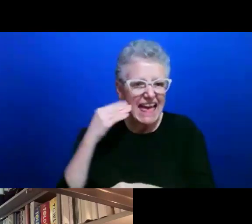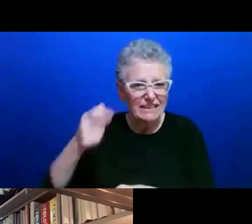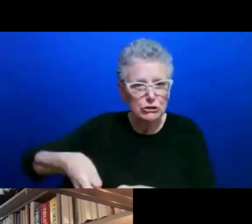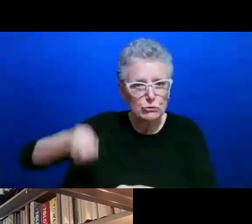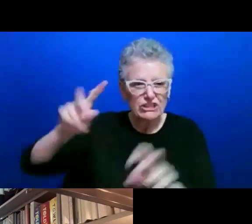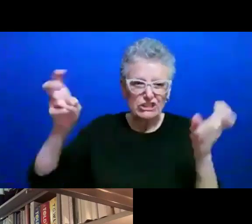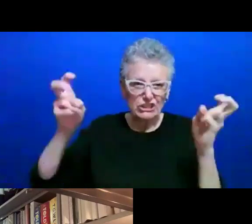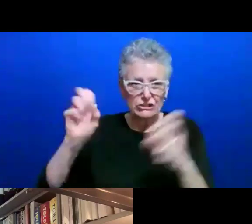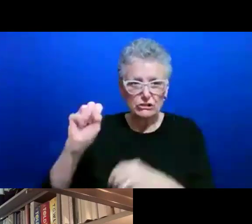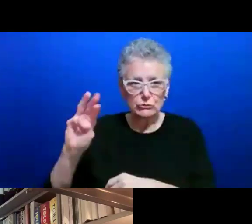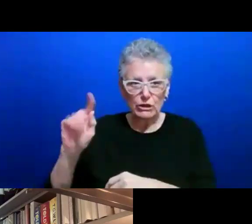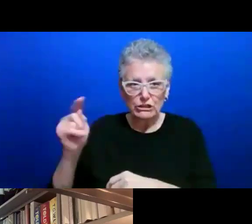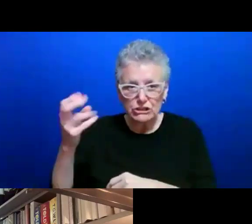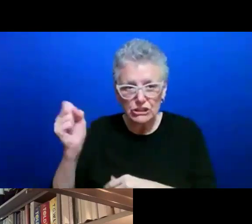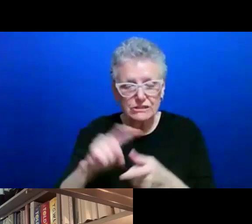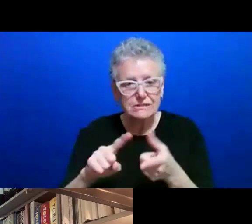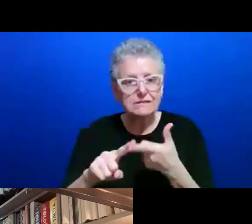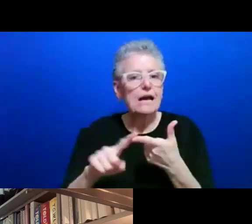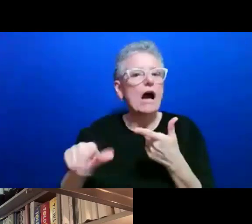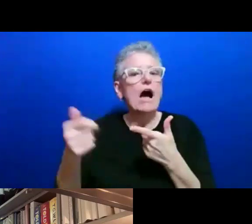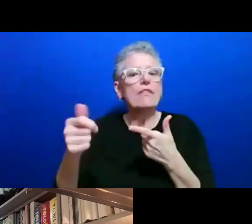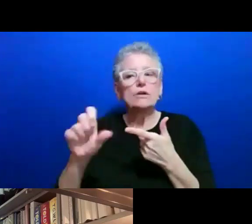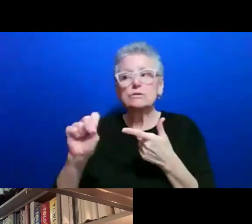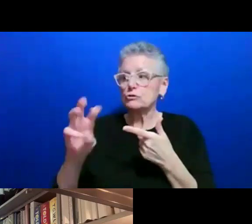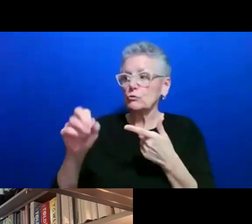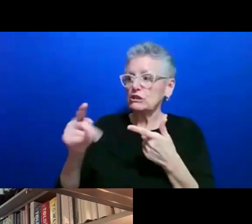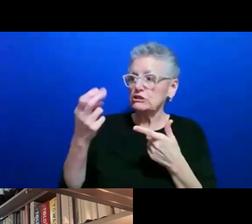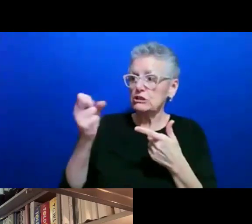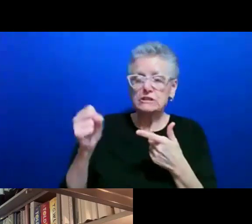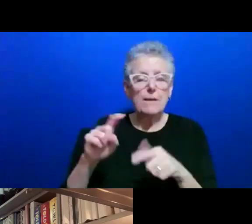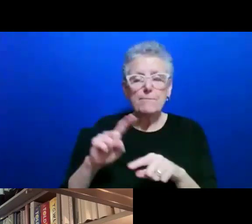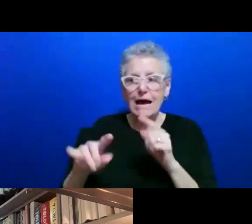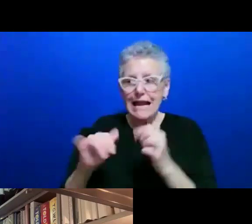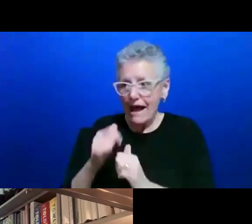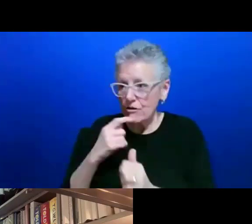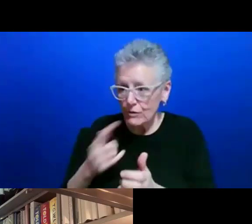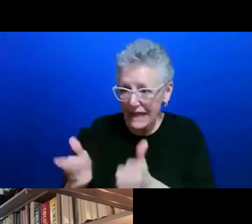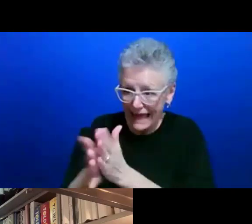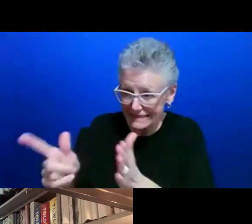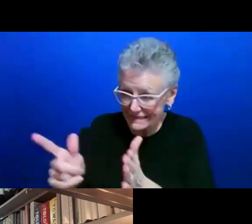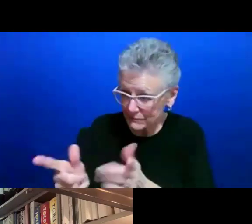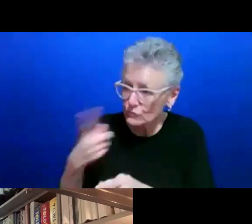But then how do we get them to express like, "Hey, how are you doing?" You know, it could be as simple